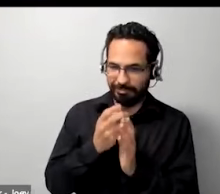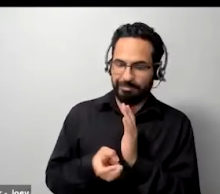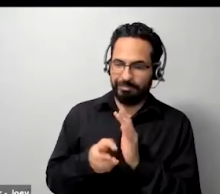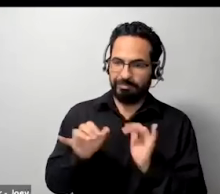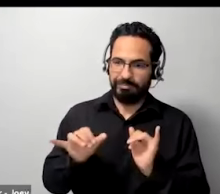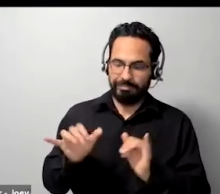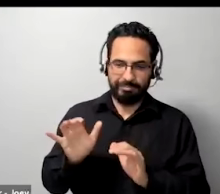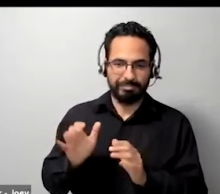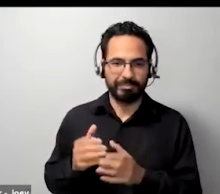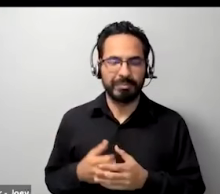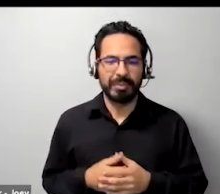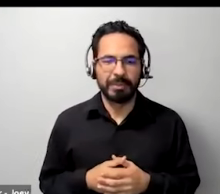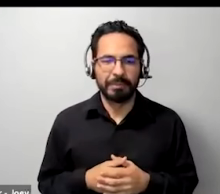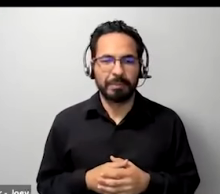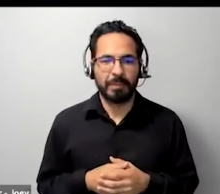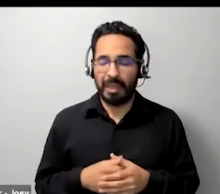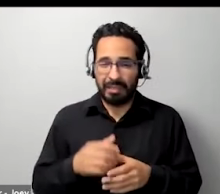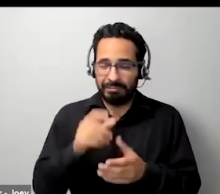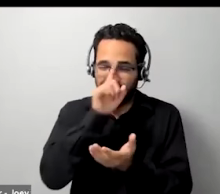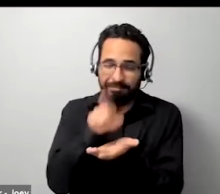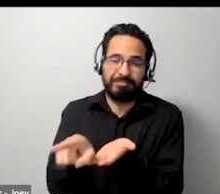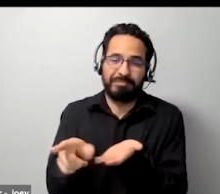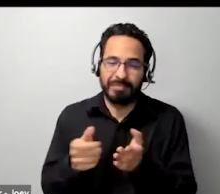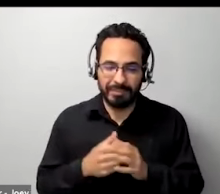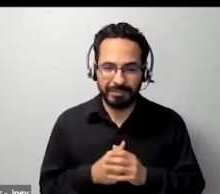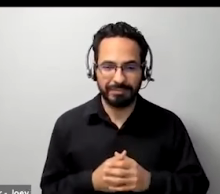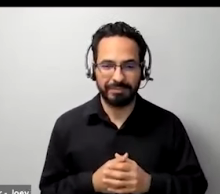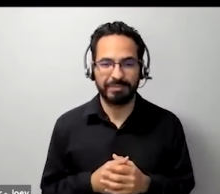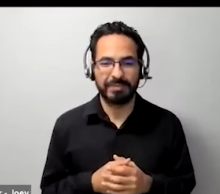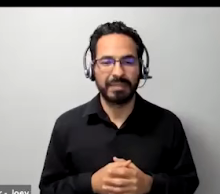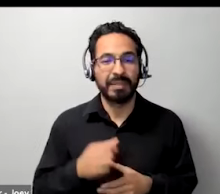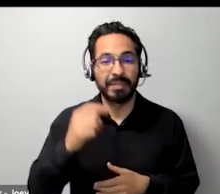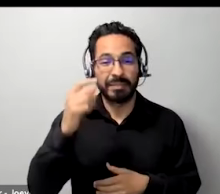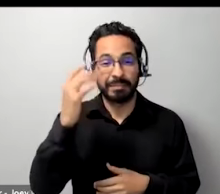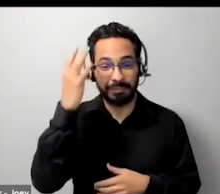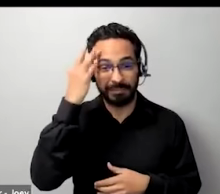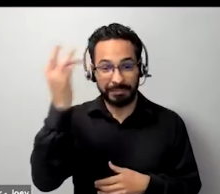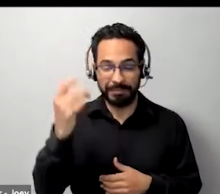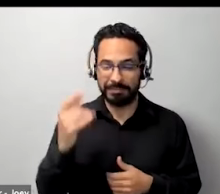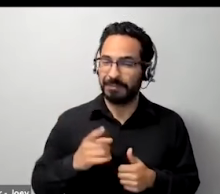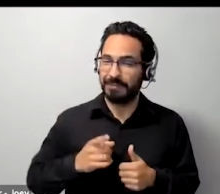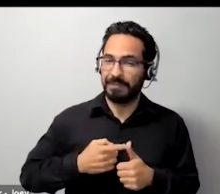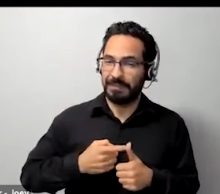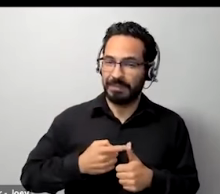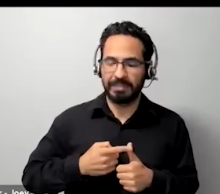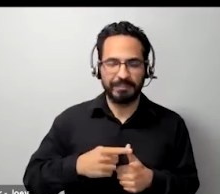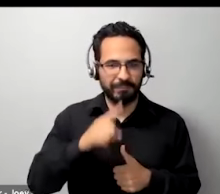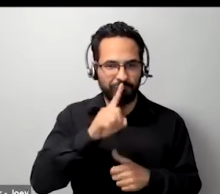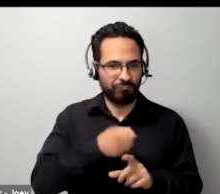and fell in love with it because number one, it is so impactful.